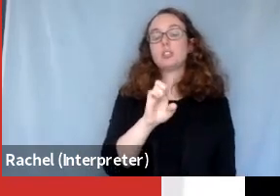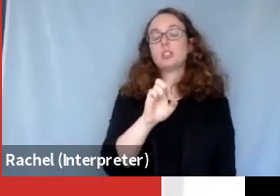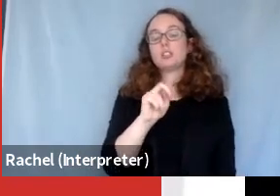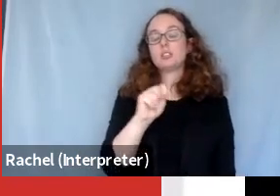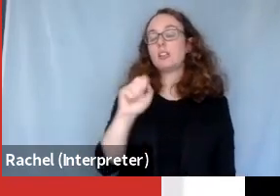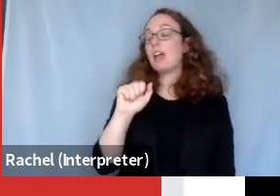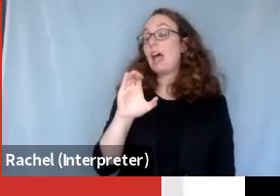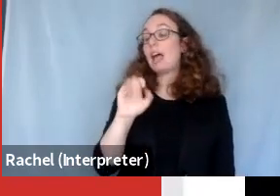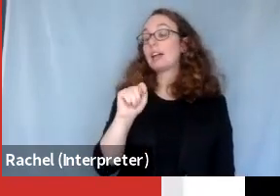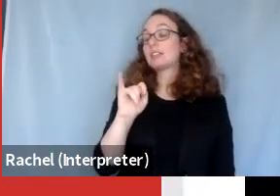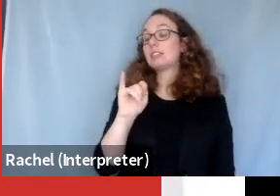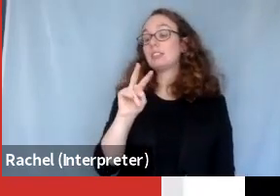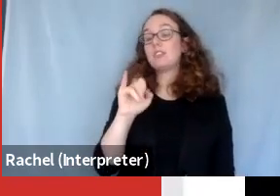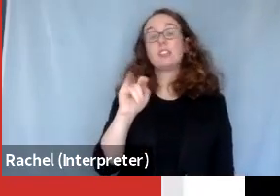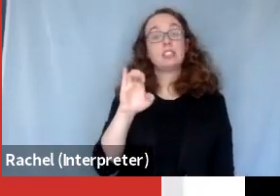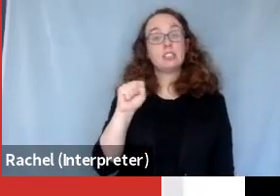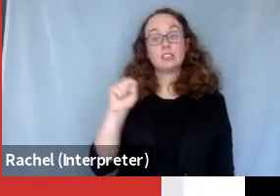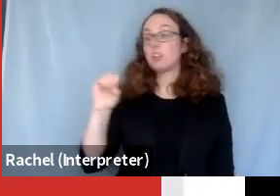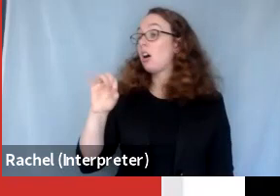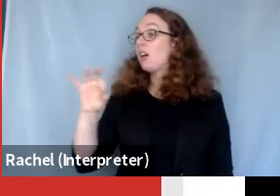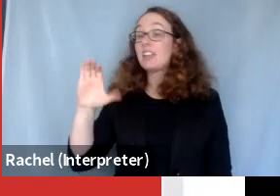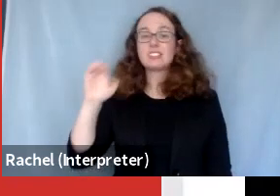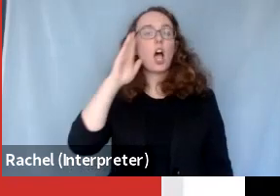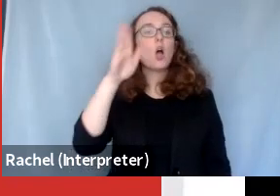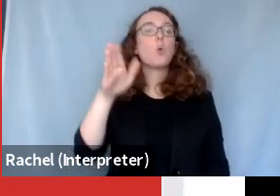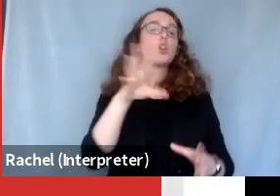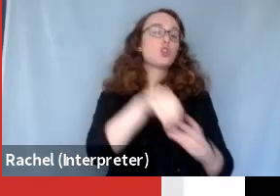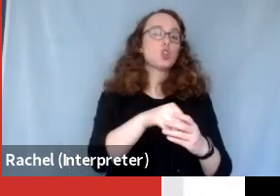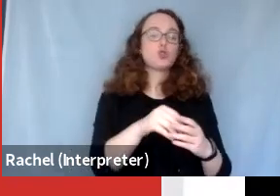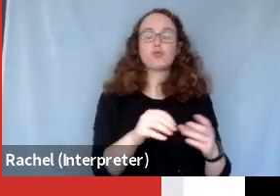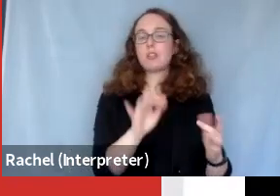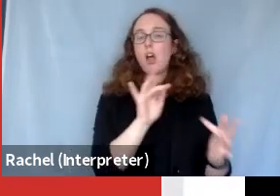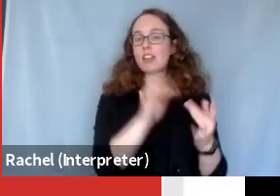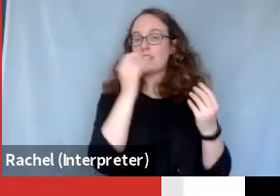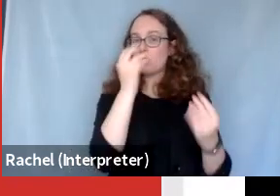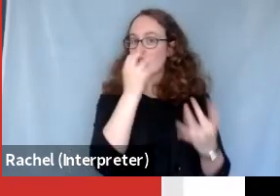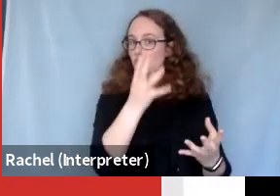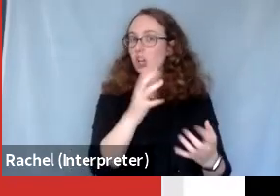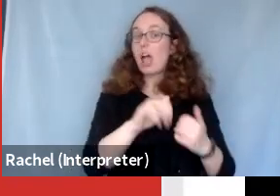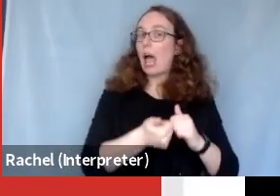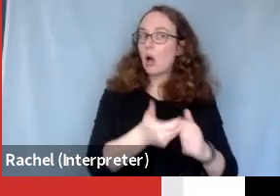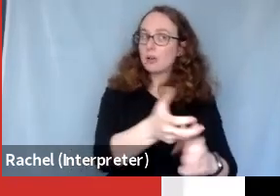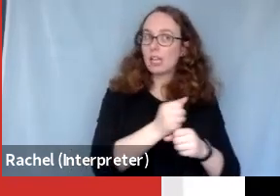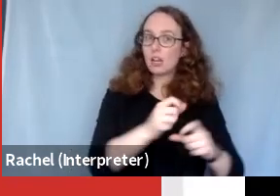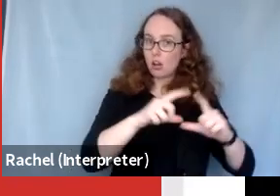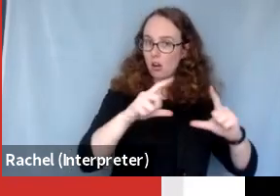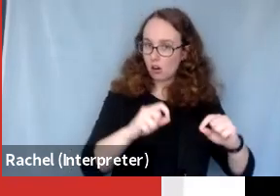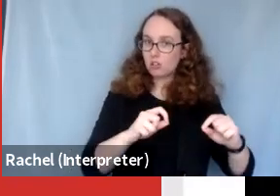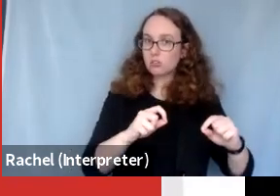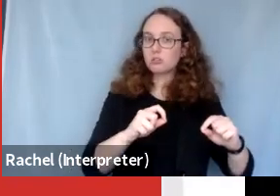guys can contact to inquire about those cards. We're gonna ask that you guys send us an email and then